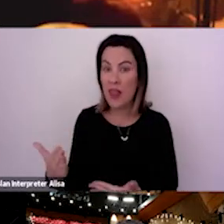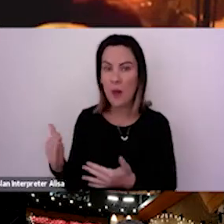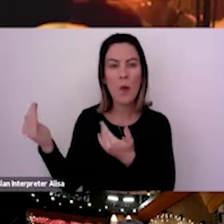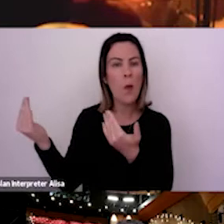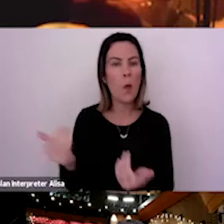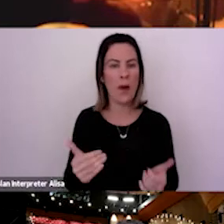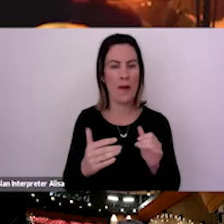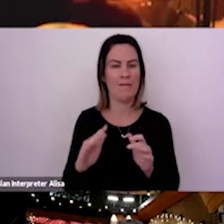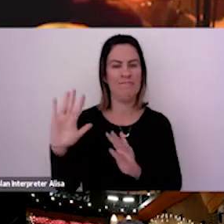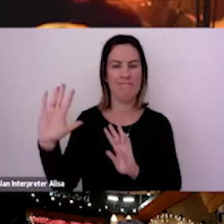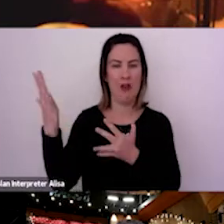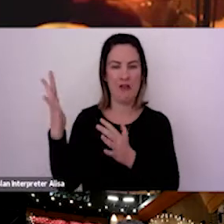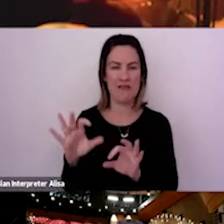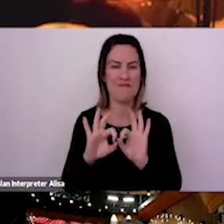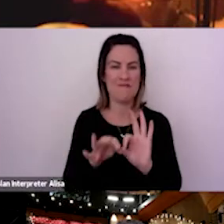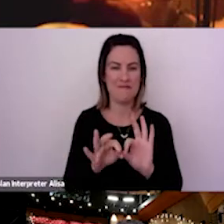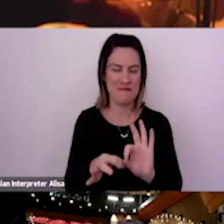interpreting for us today.